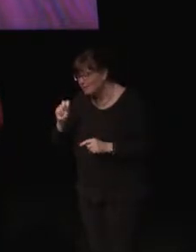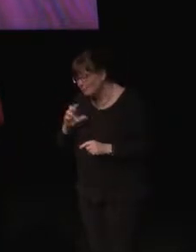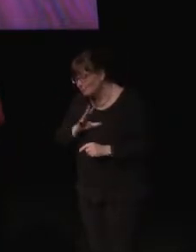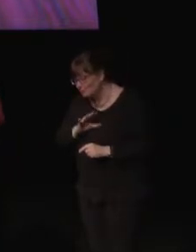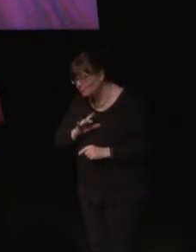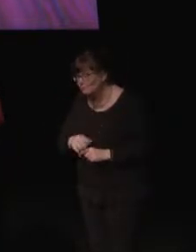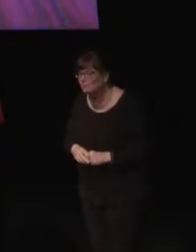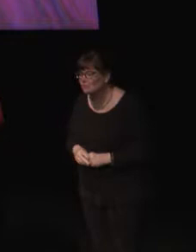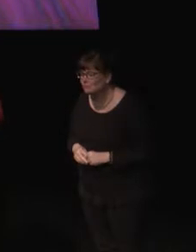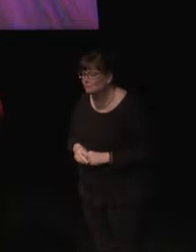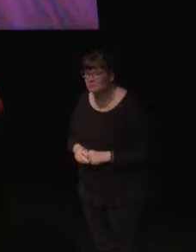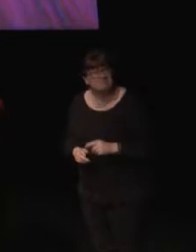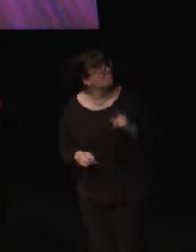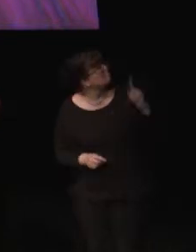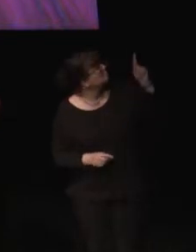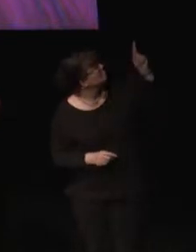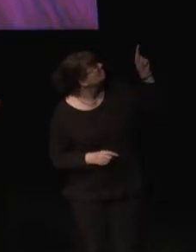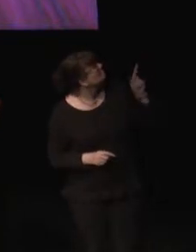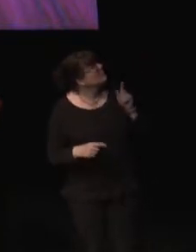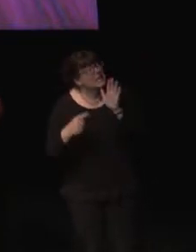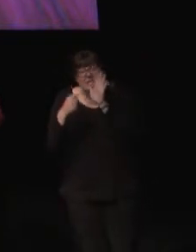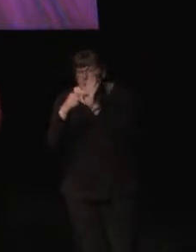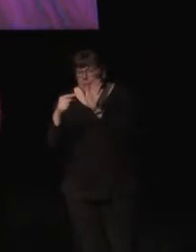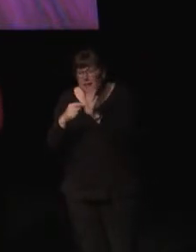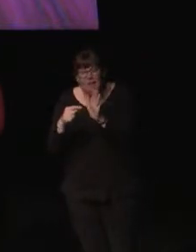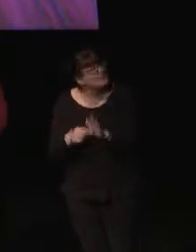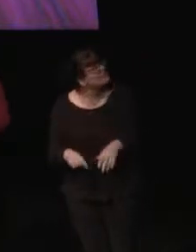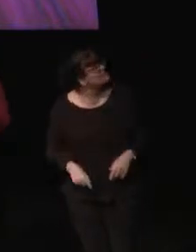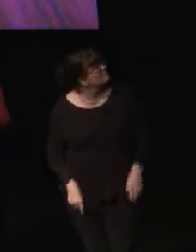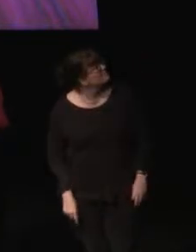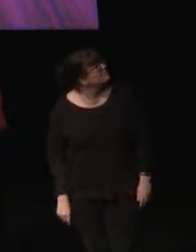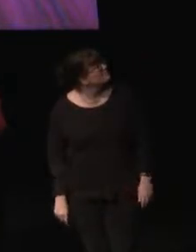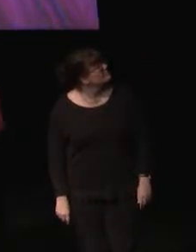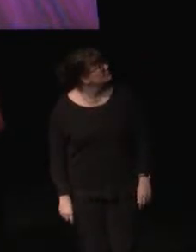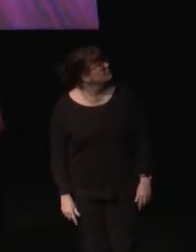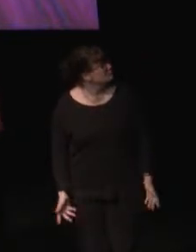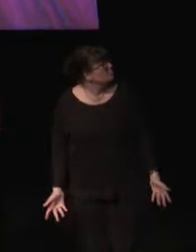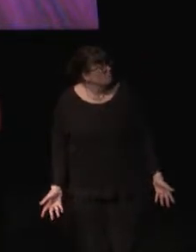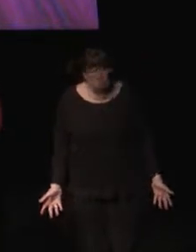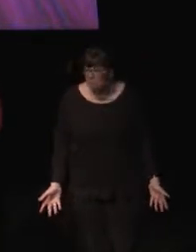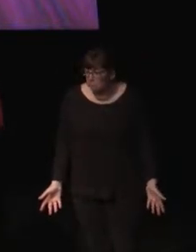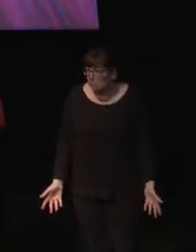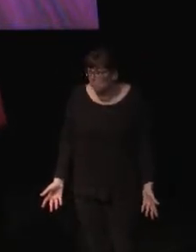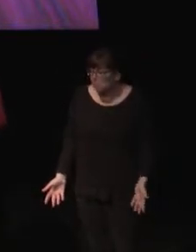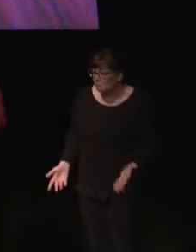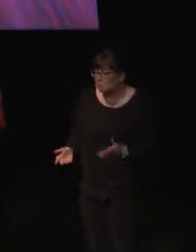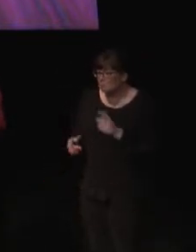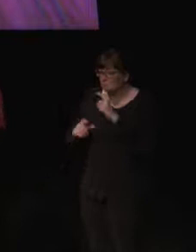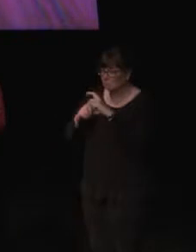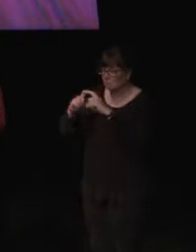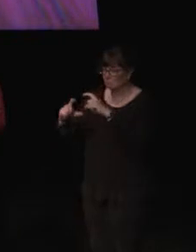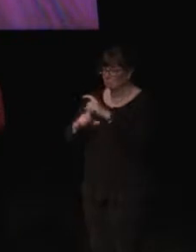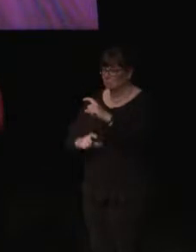Here's a couple of examples. Yes. So a couple of examples potentially have user provided icons,